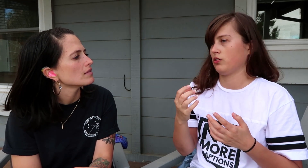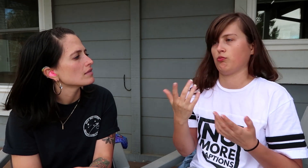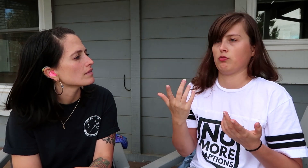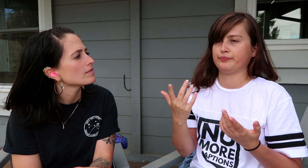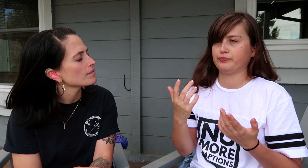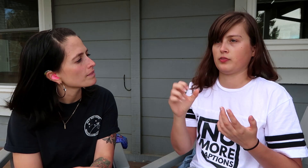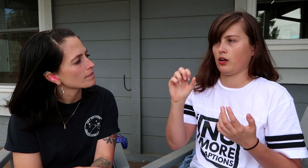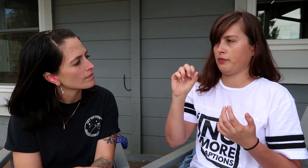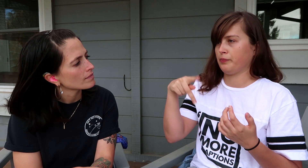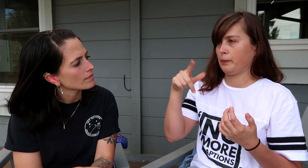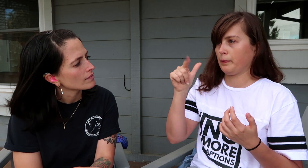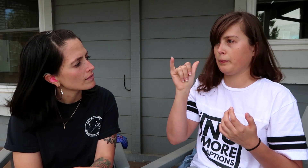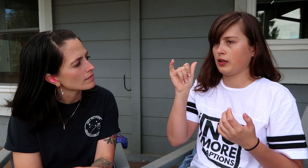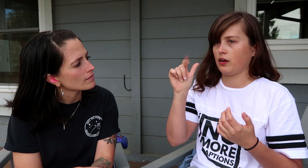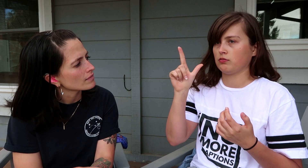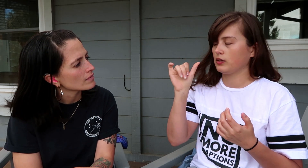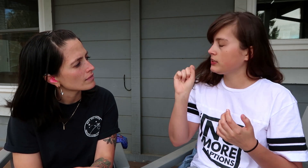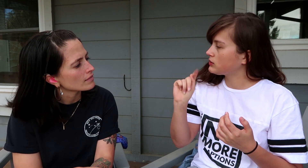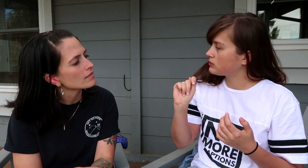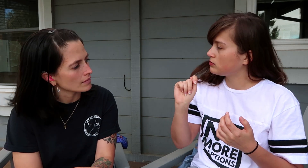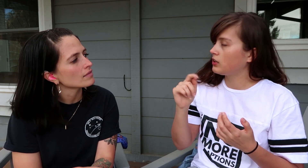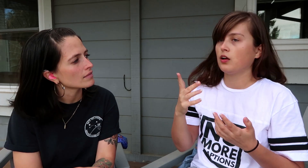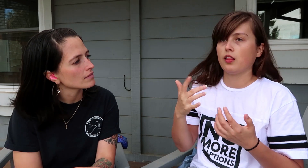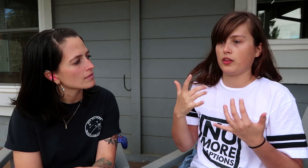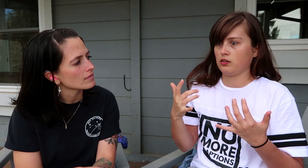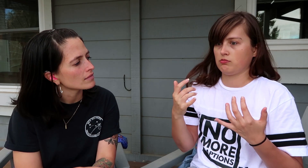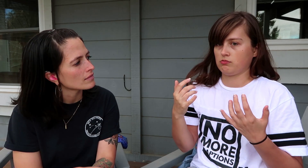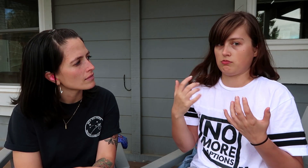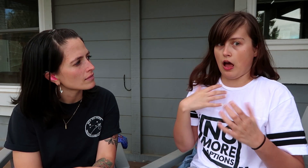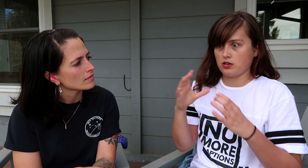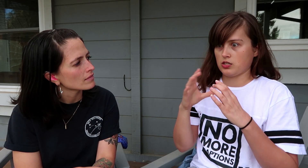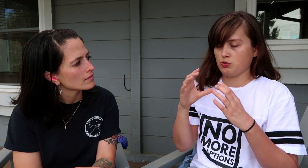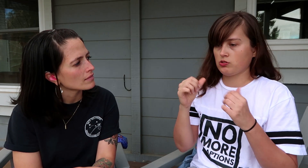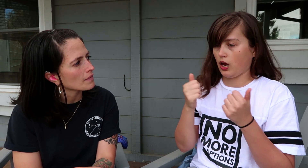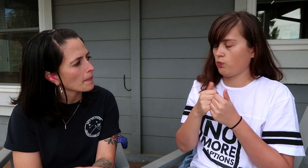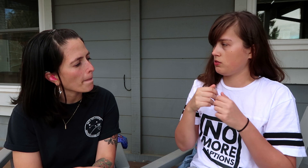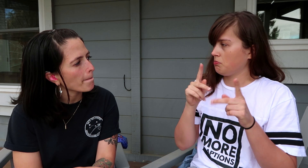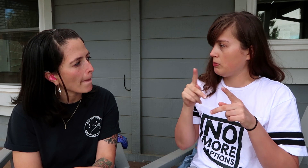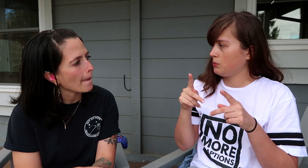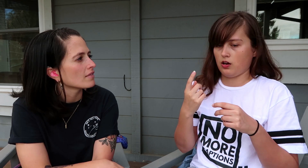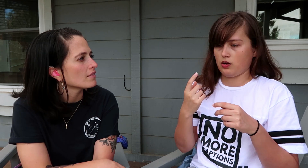or Playlist Live, then I can communicate with people now.